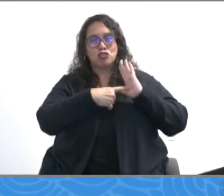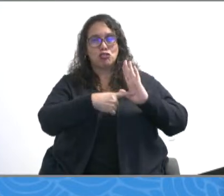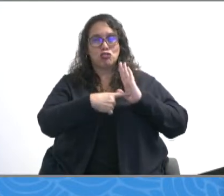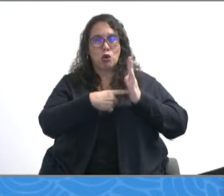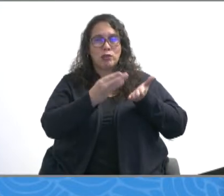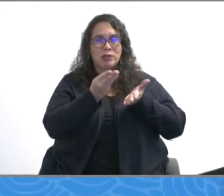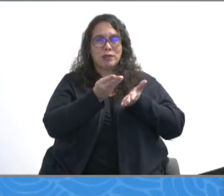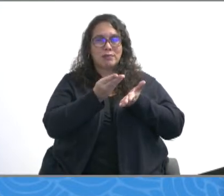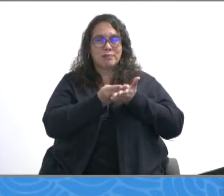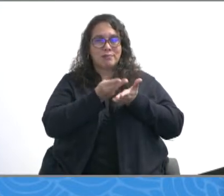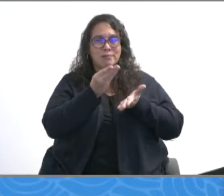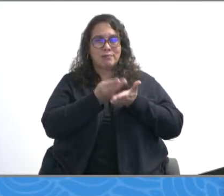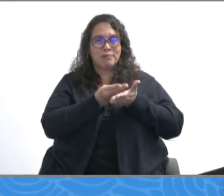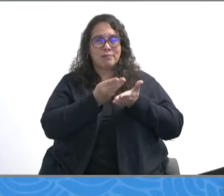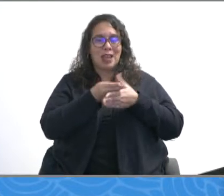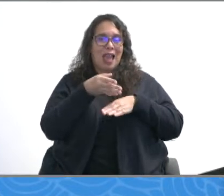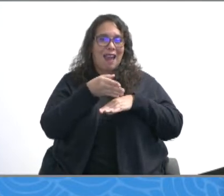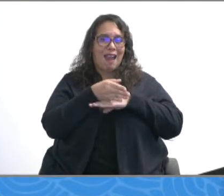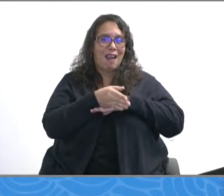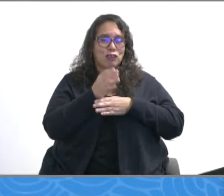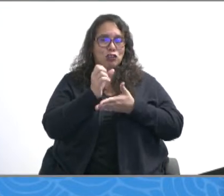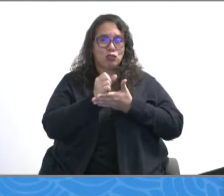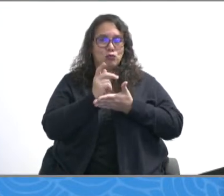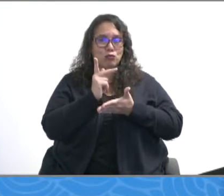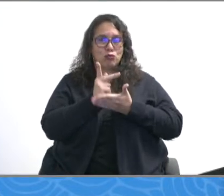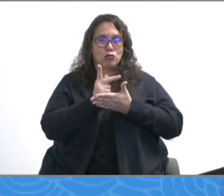after the LCAP was approved in June.